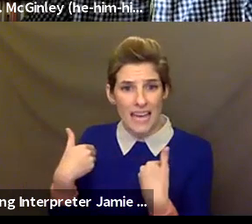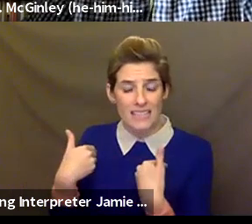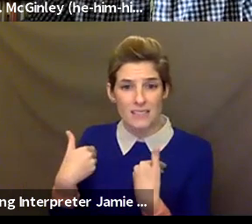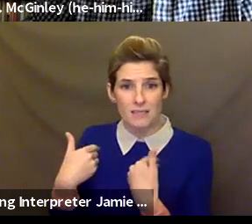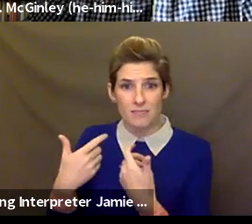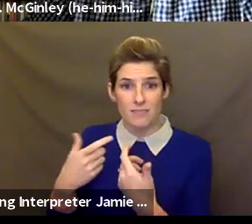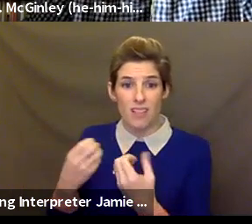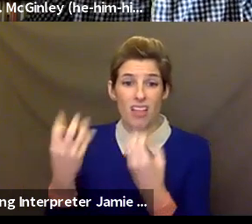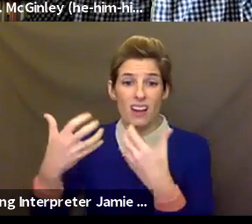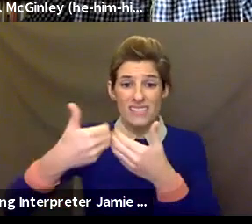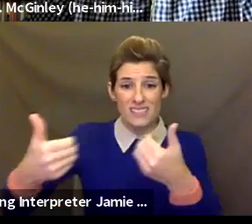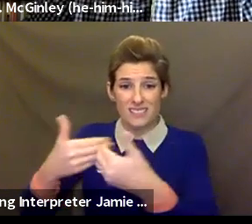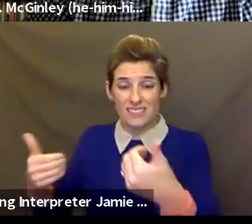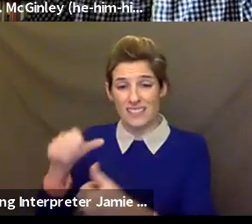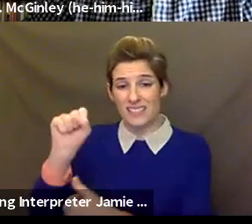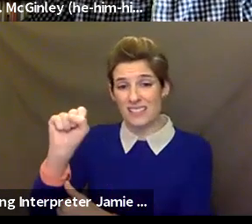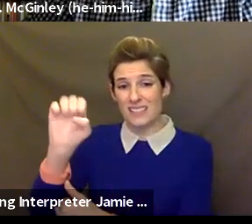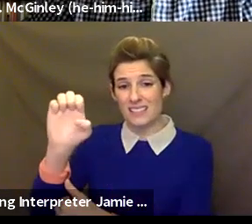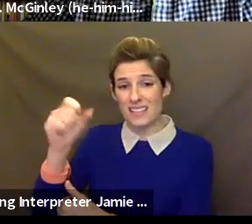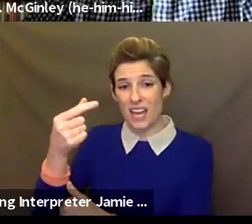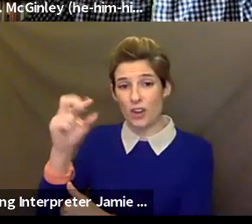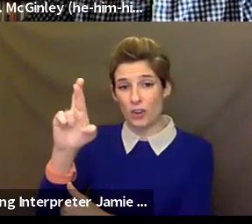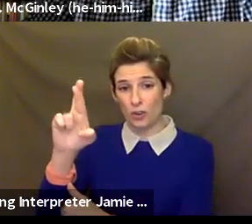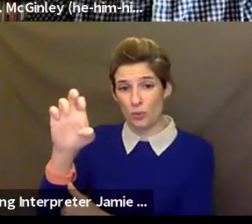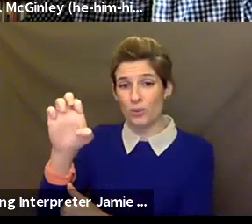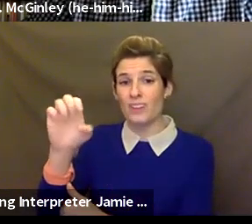country. We have the most segregated school system in the